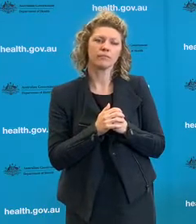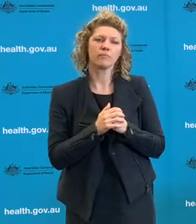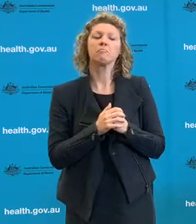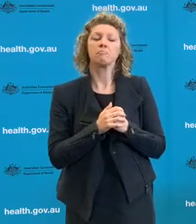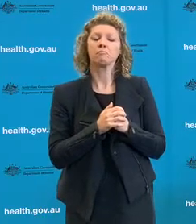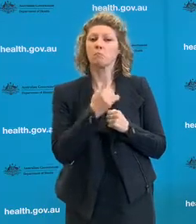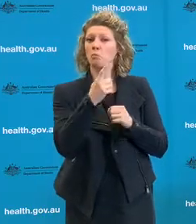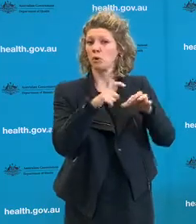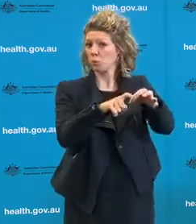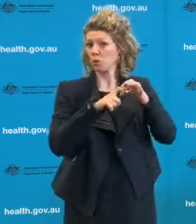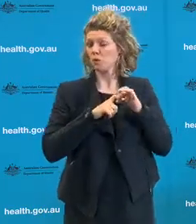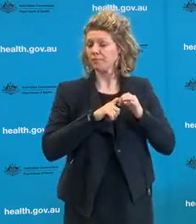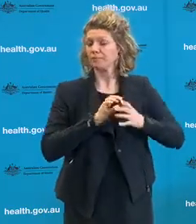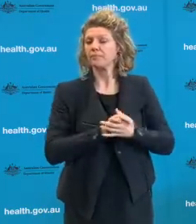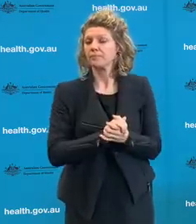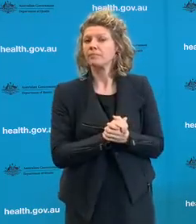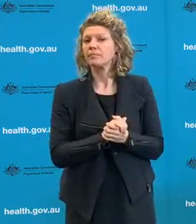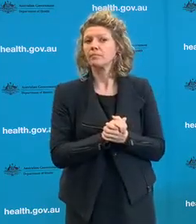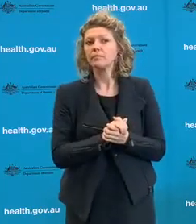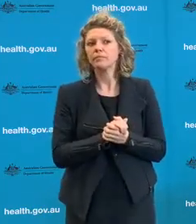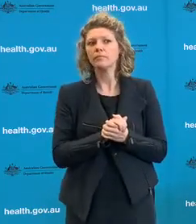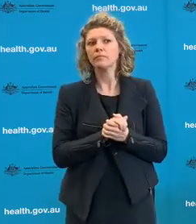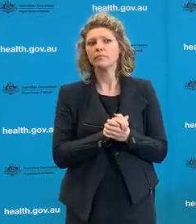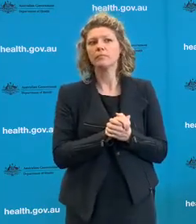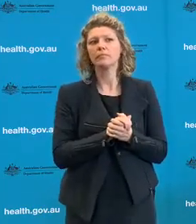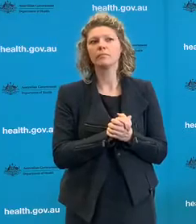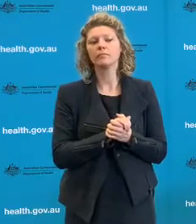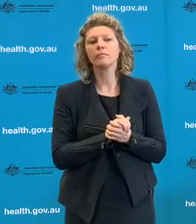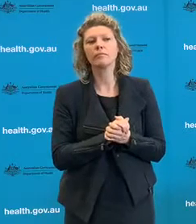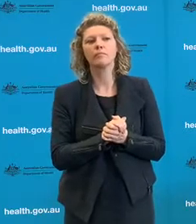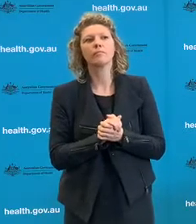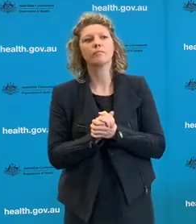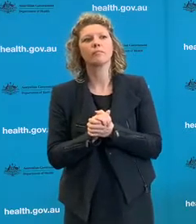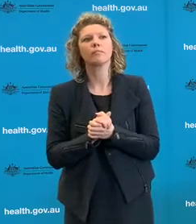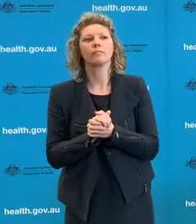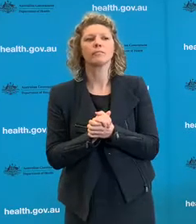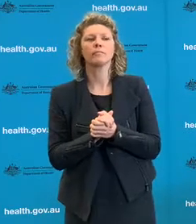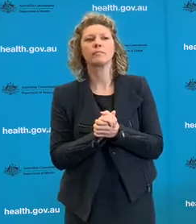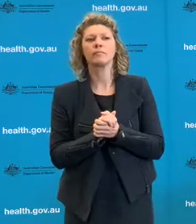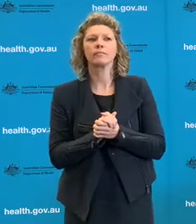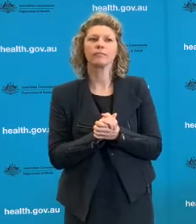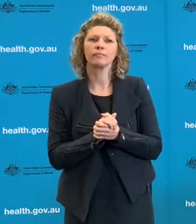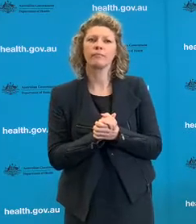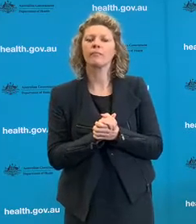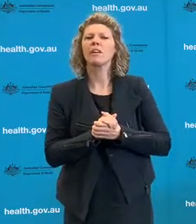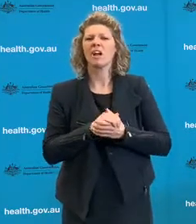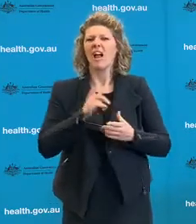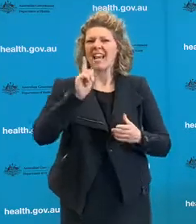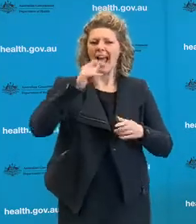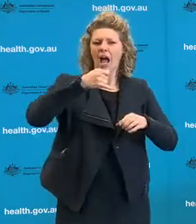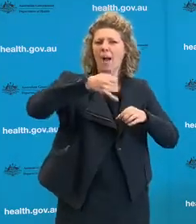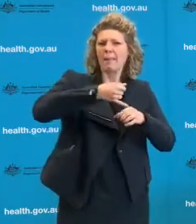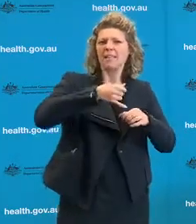The public is well aware of the sprint by the pharmaceutical companies to find a vaccination for this